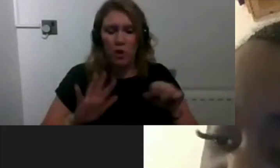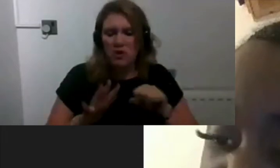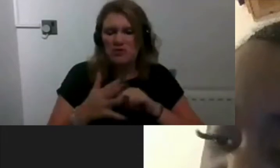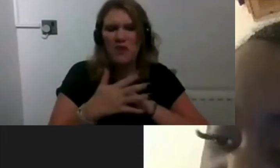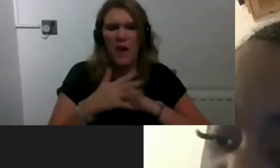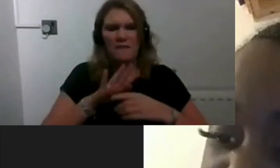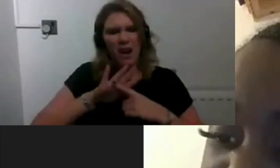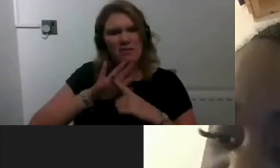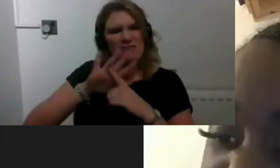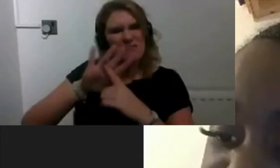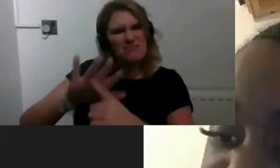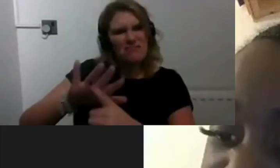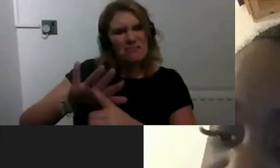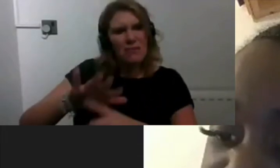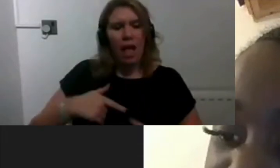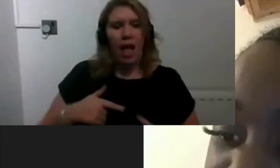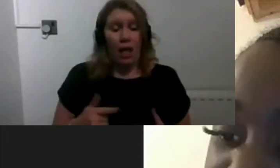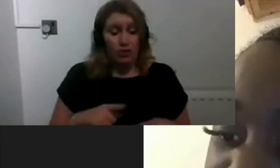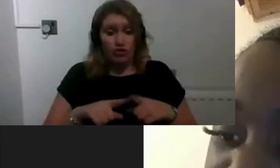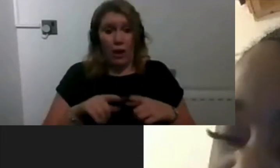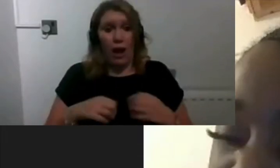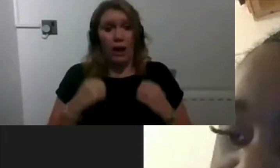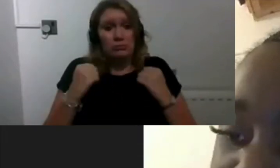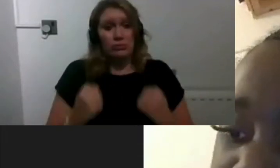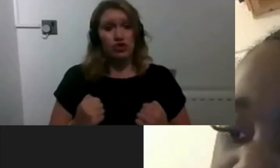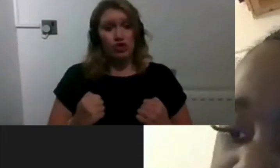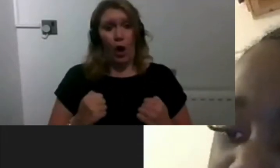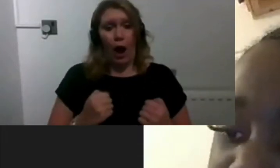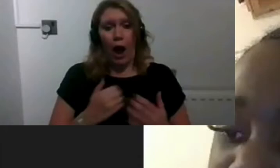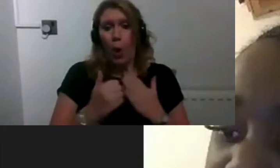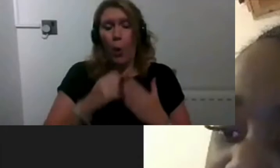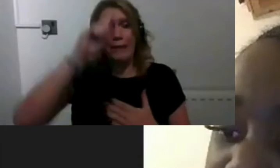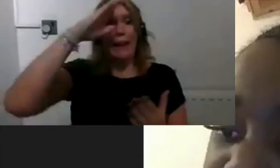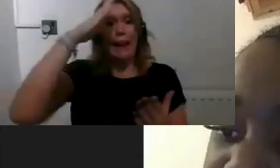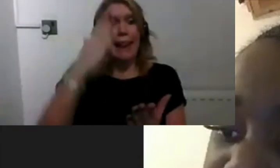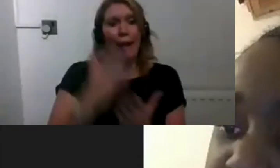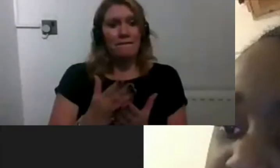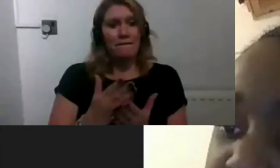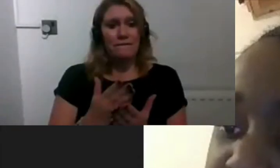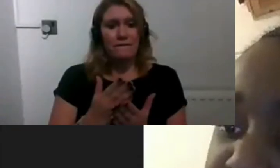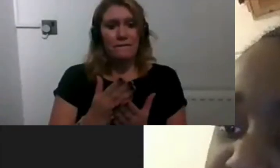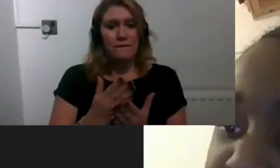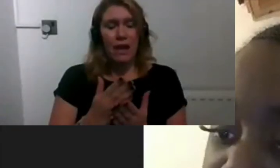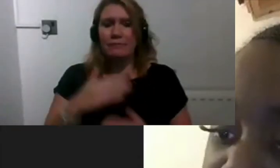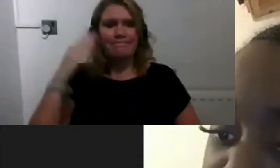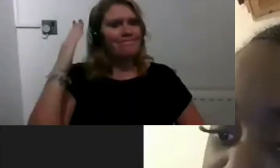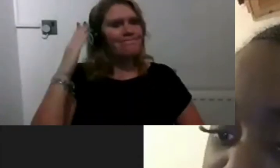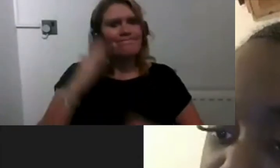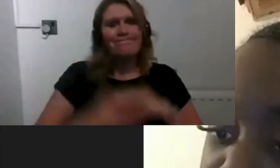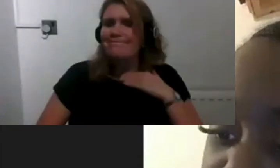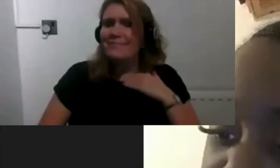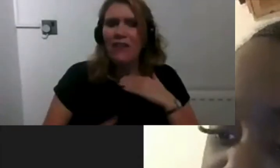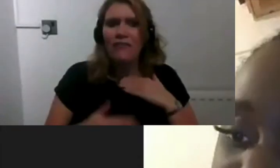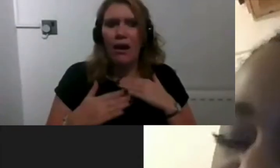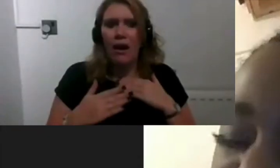And always believe. Never let Coronavirus stop you. From what you want to do?